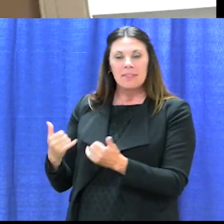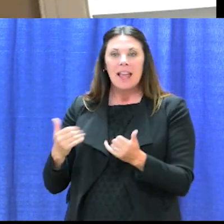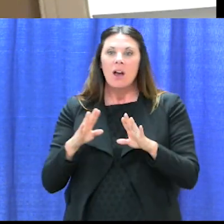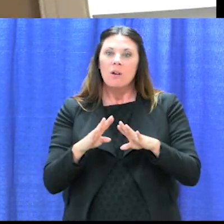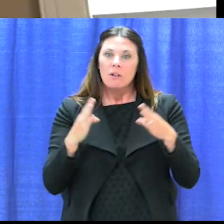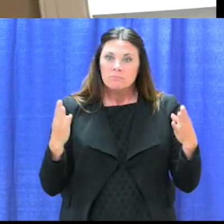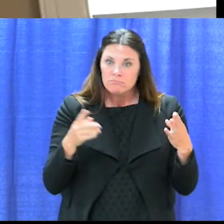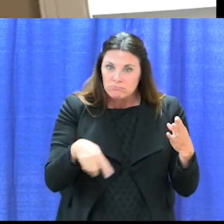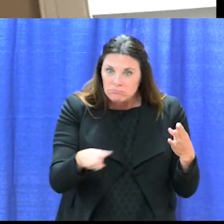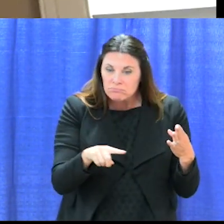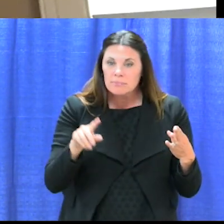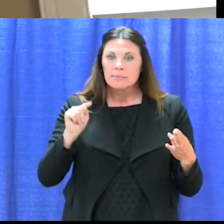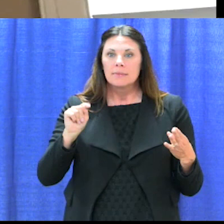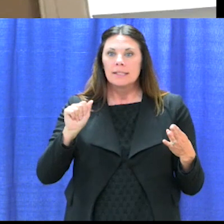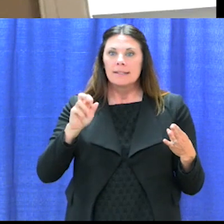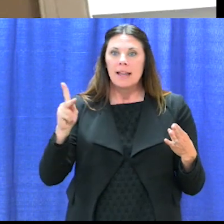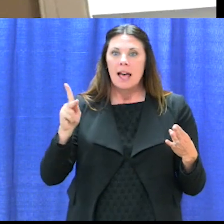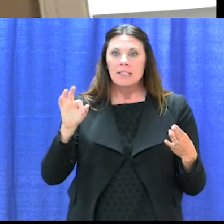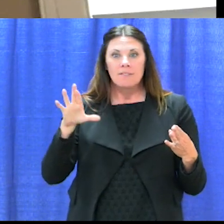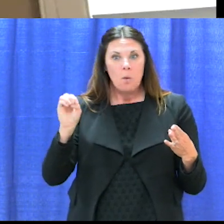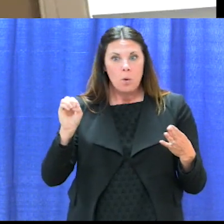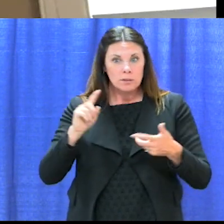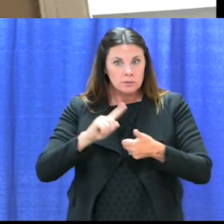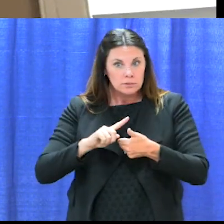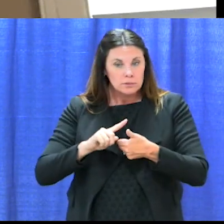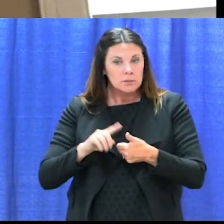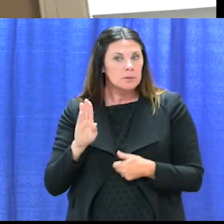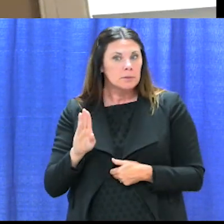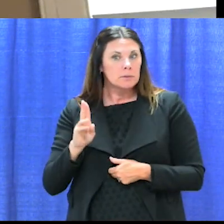The first person up is Assembly member Burke.